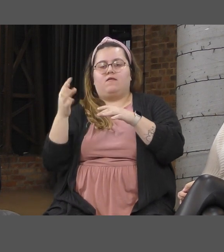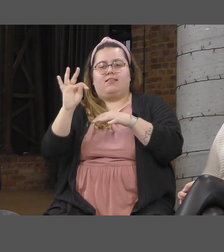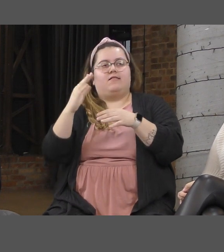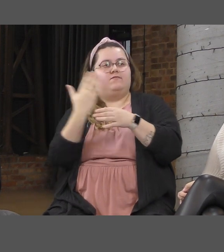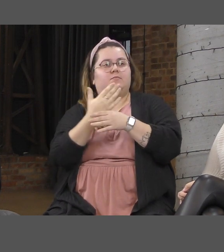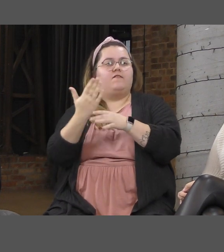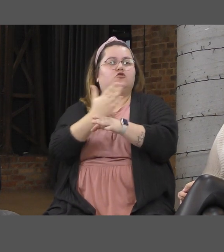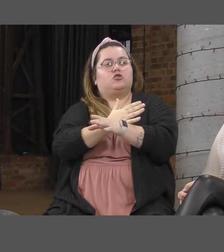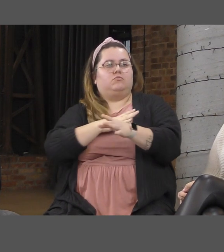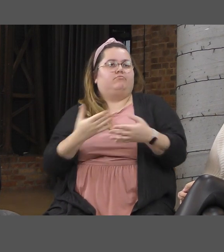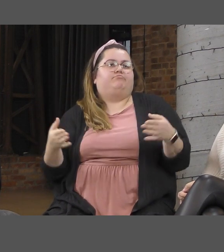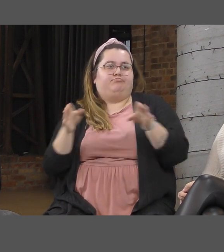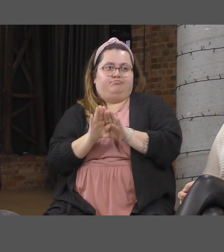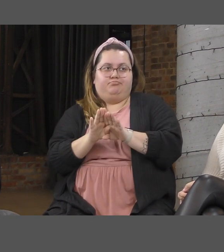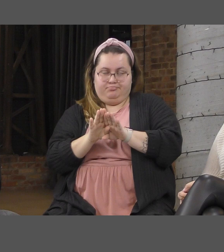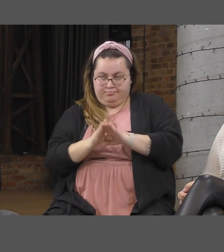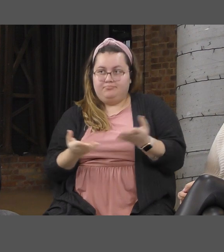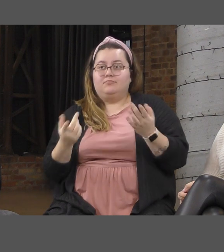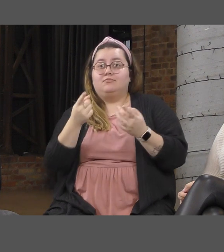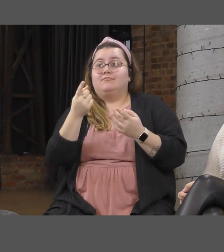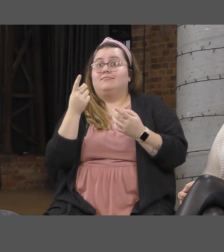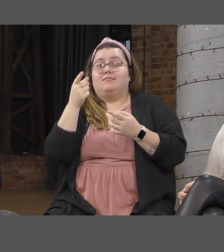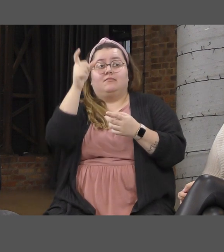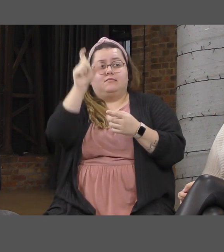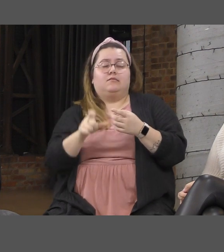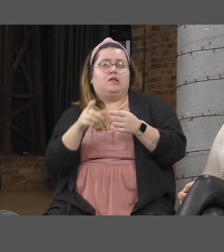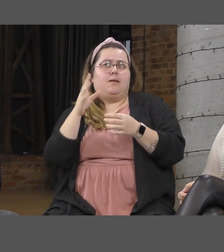This year her business was closed down.